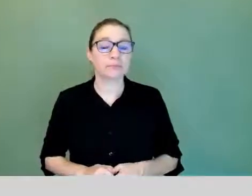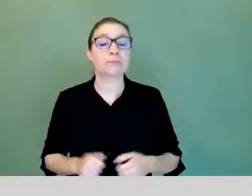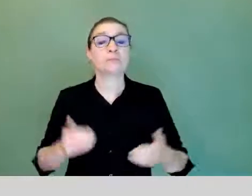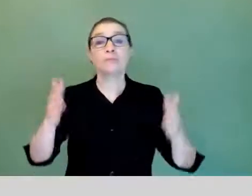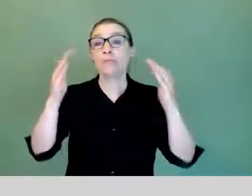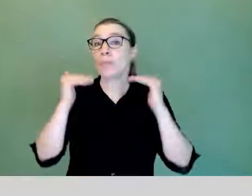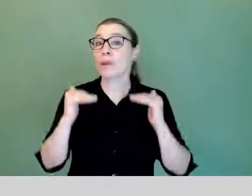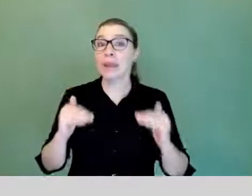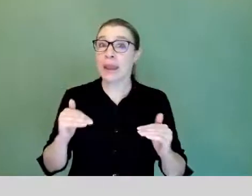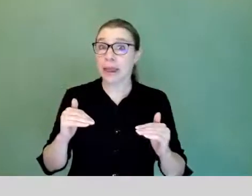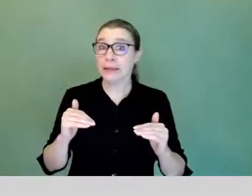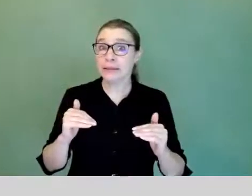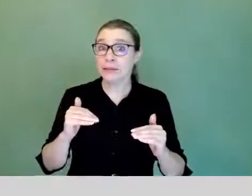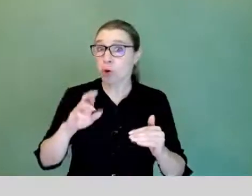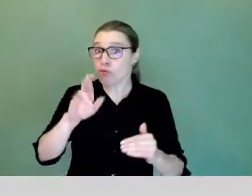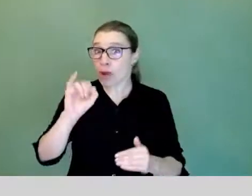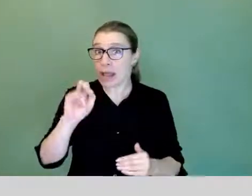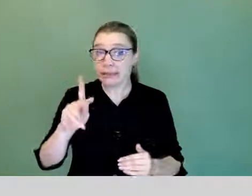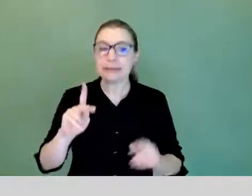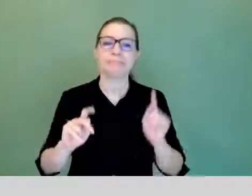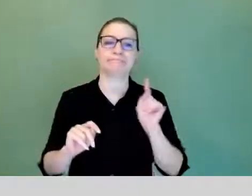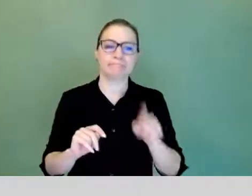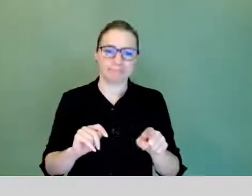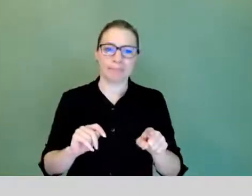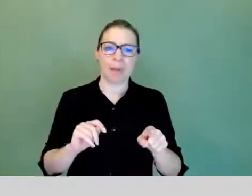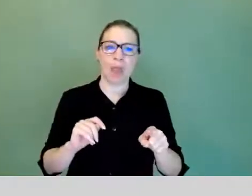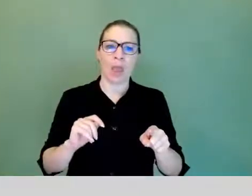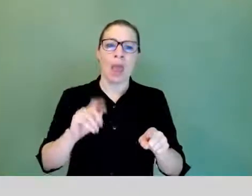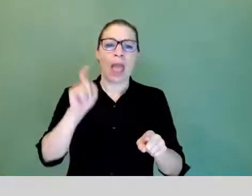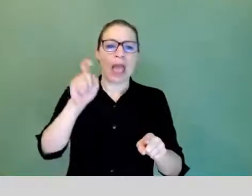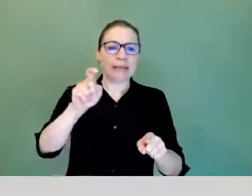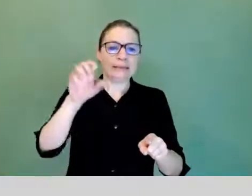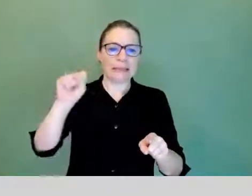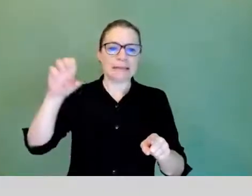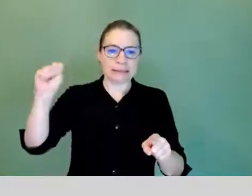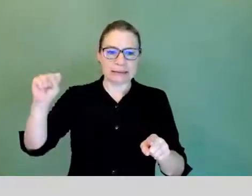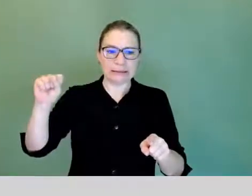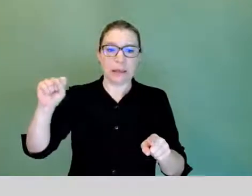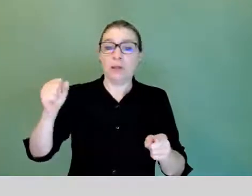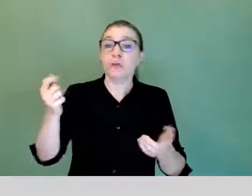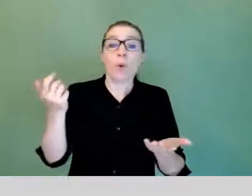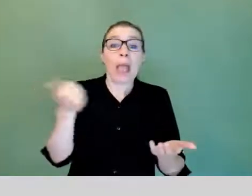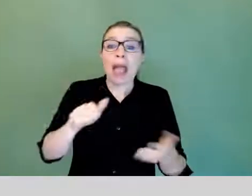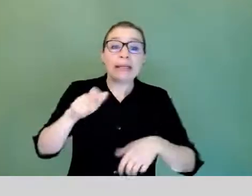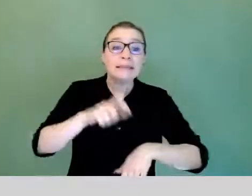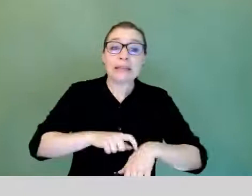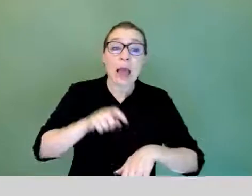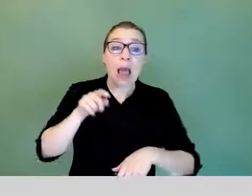Then the next risk is a cross-site scripting. So whenever you might have visited a website